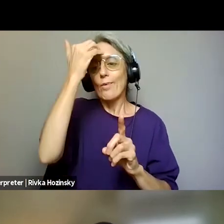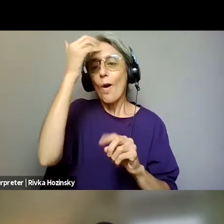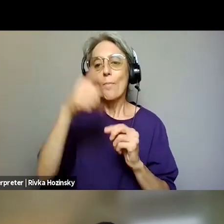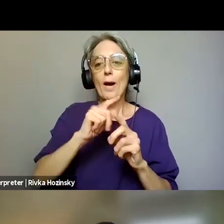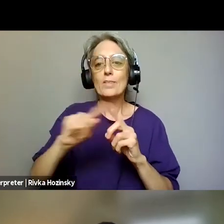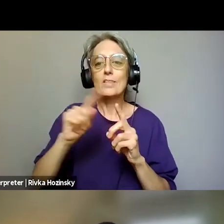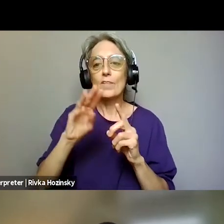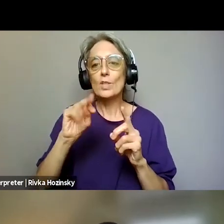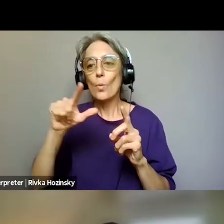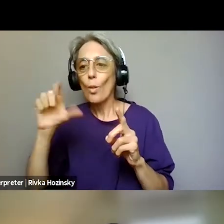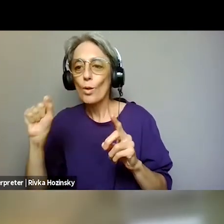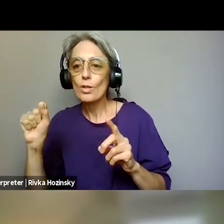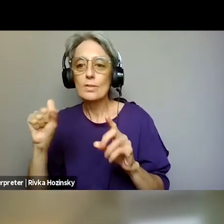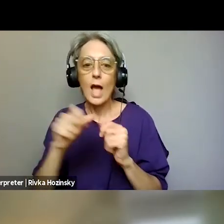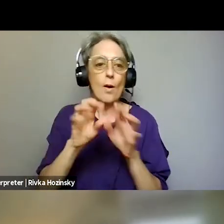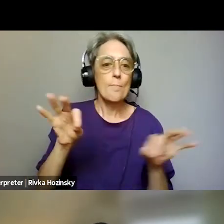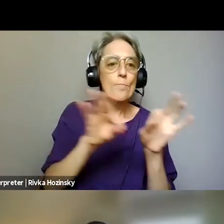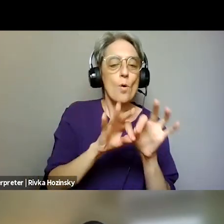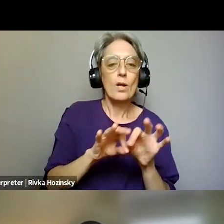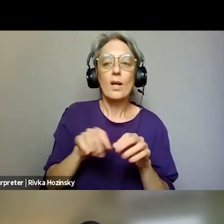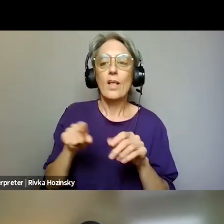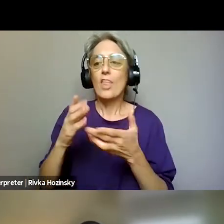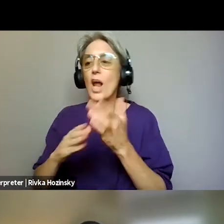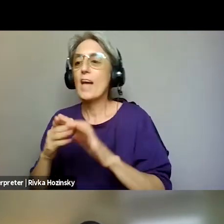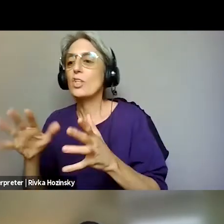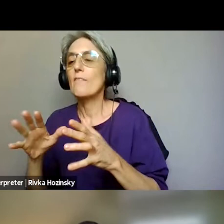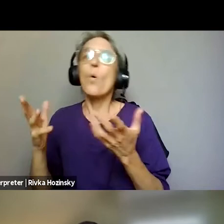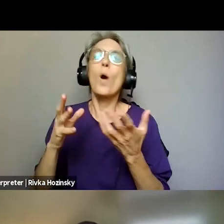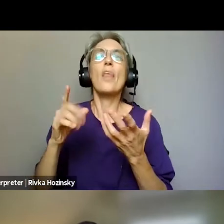hands are kind of the or that they're kind of stuck they really can't push forward because